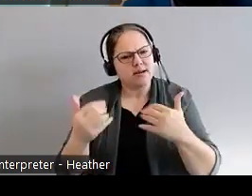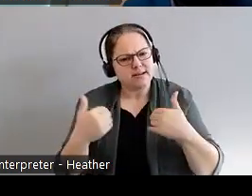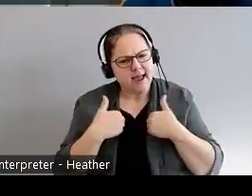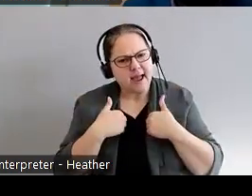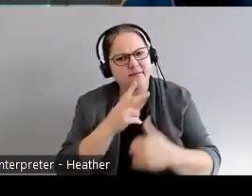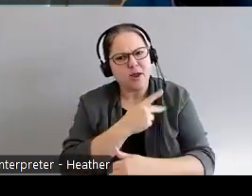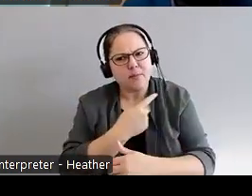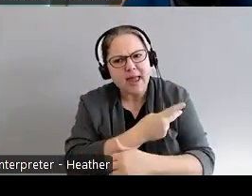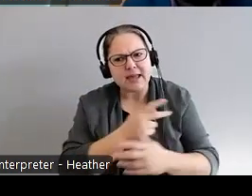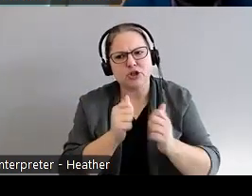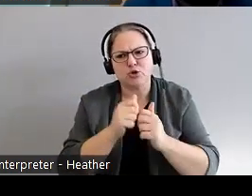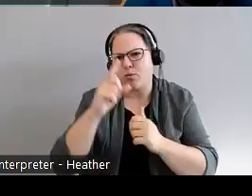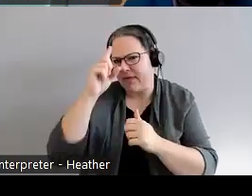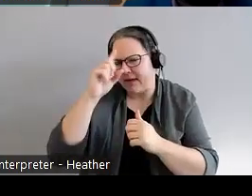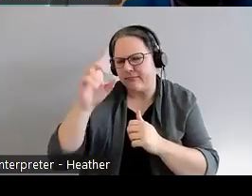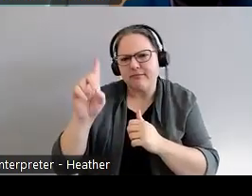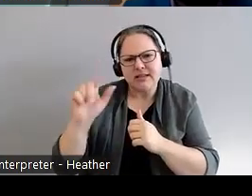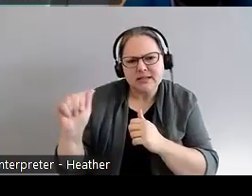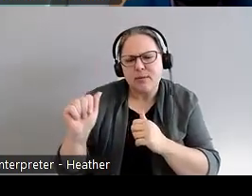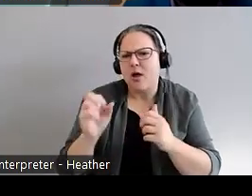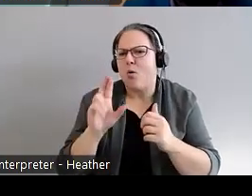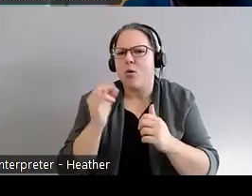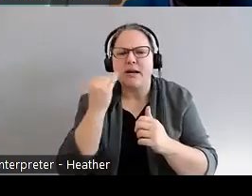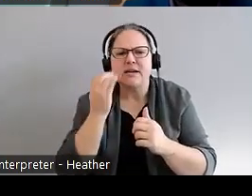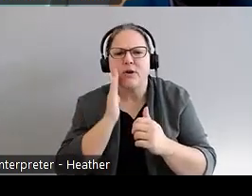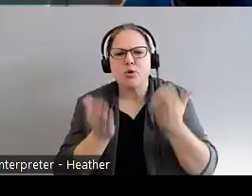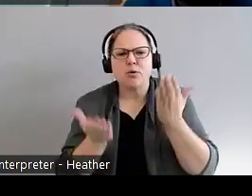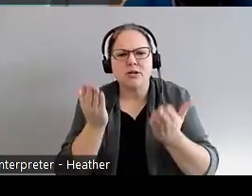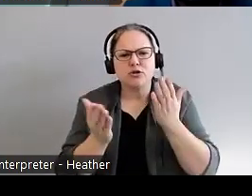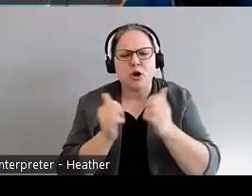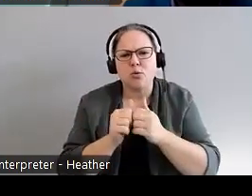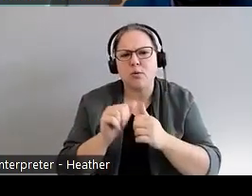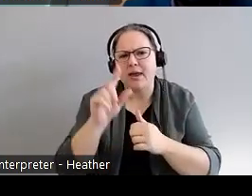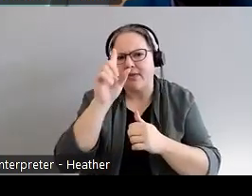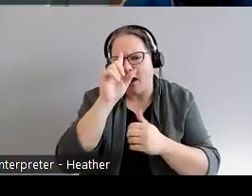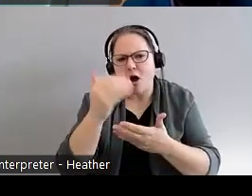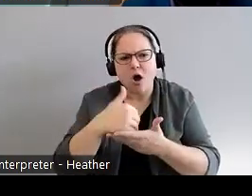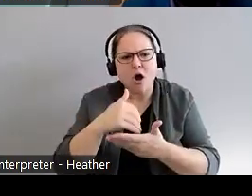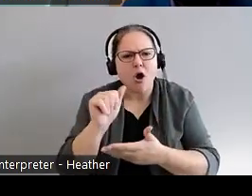know intellectual disabilities and patients who may struggle with autism spectrum uh disorders.